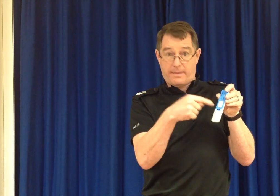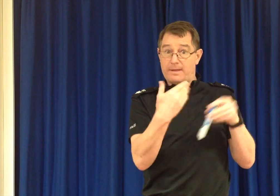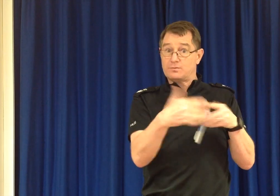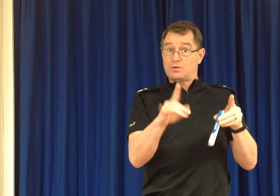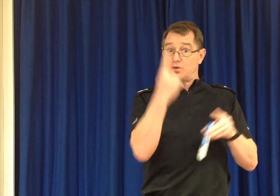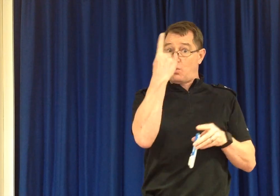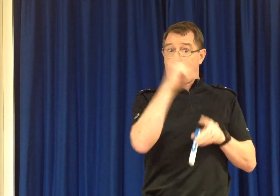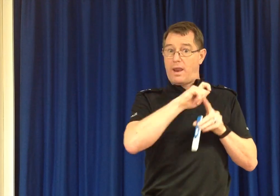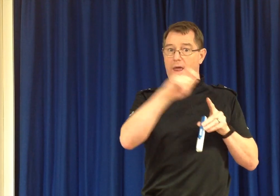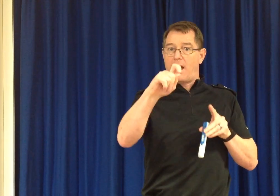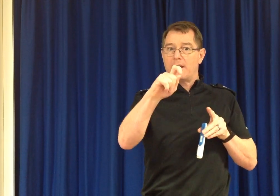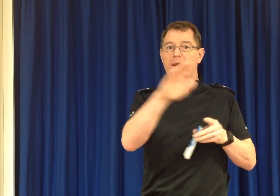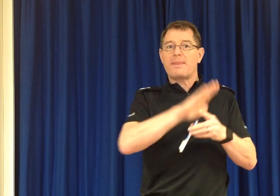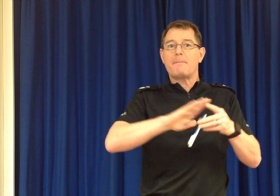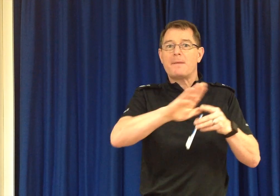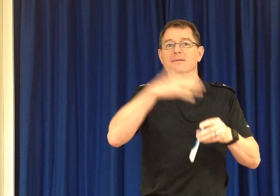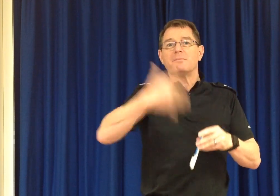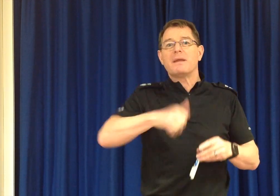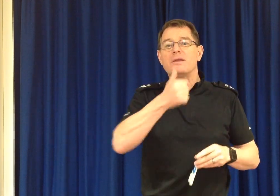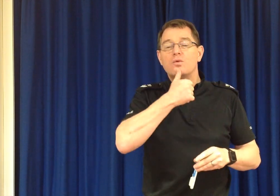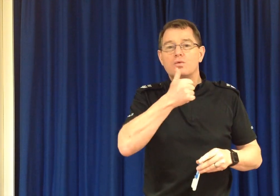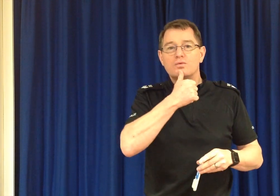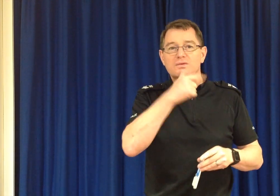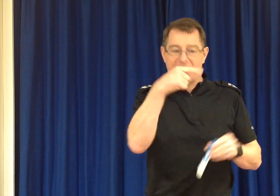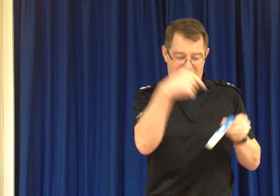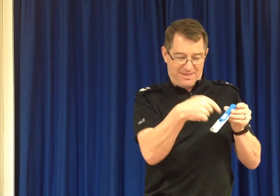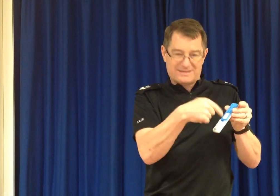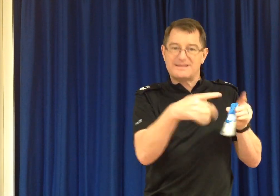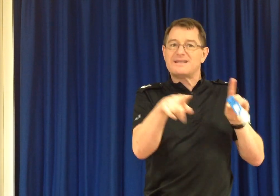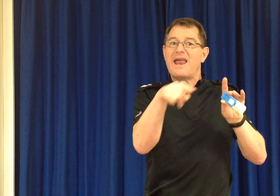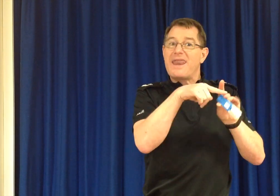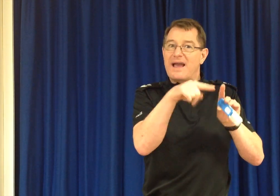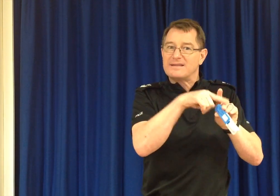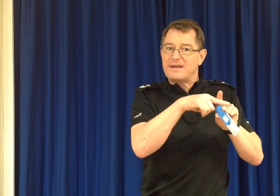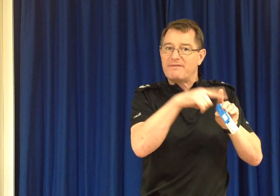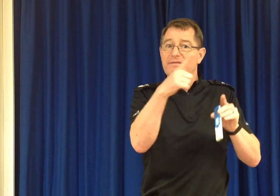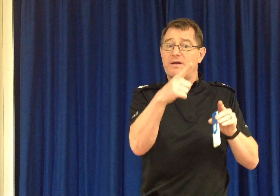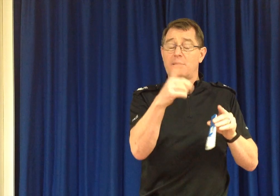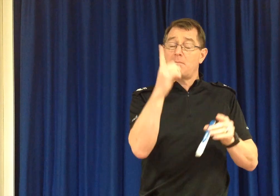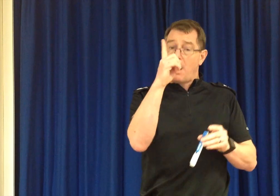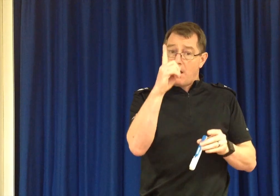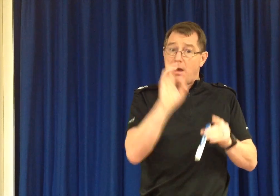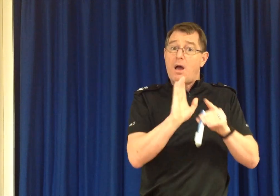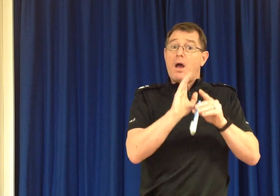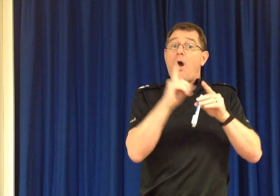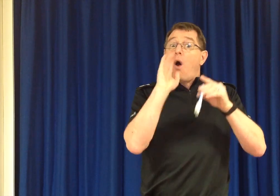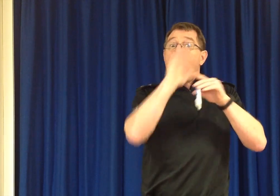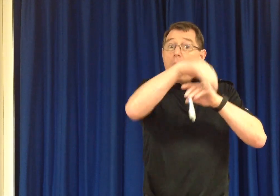This one has a single line to show it's been used This is negative